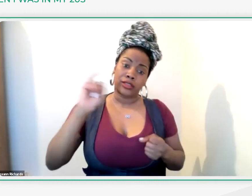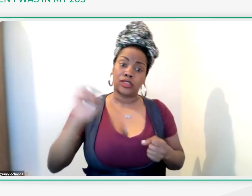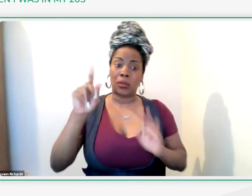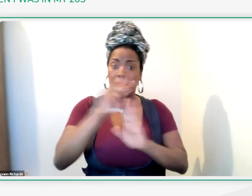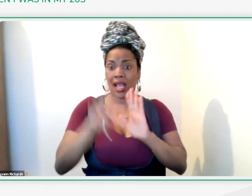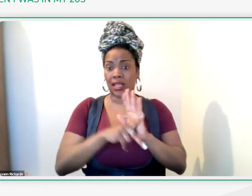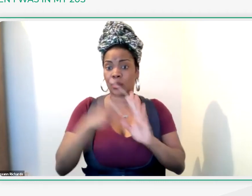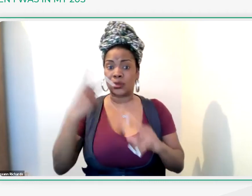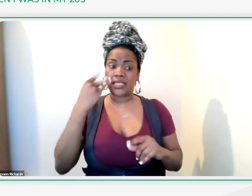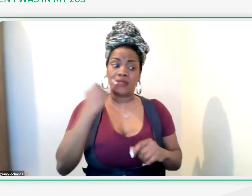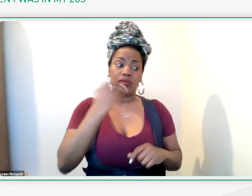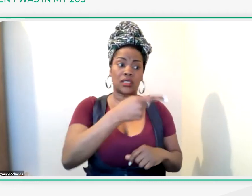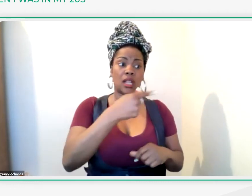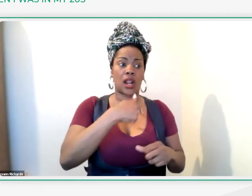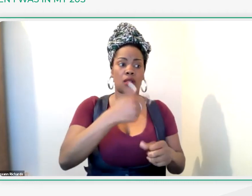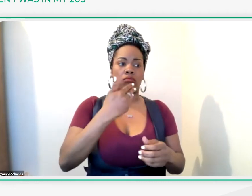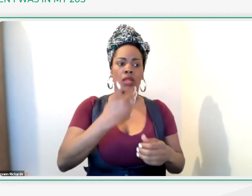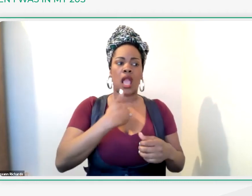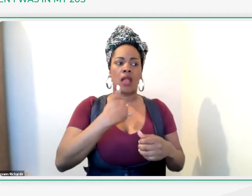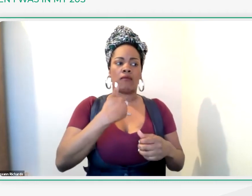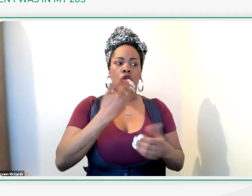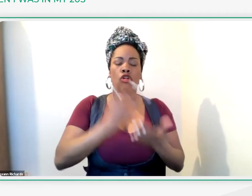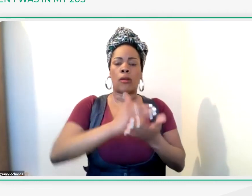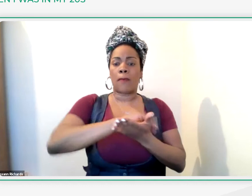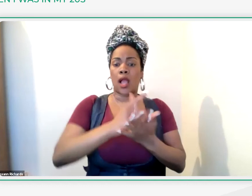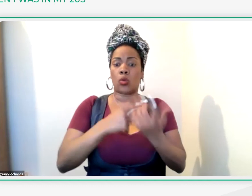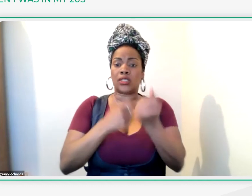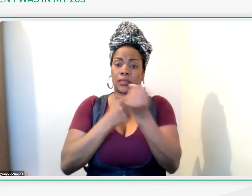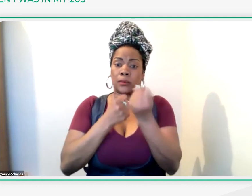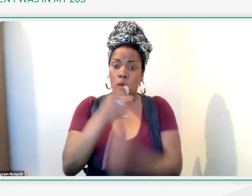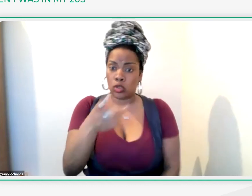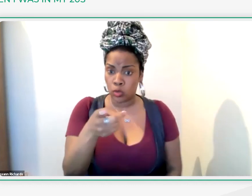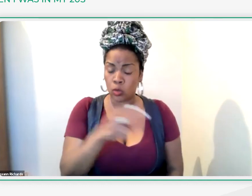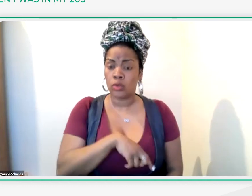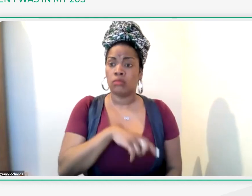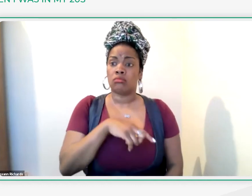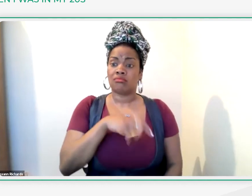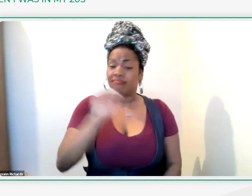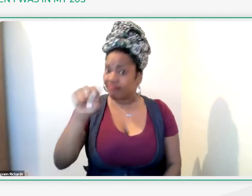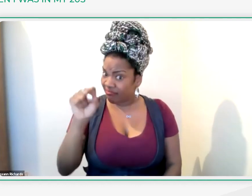within your life, you know, your life insurance, or even your health insurance plan, may have